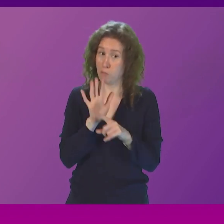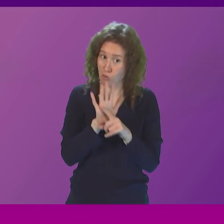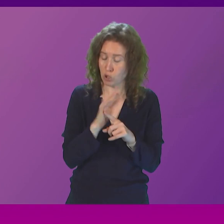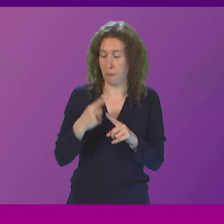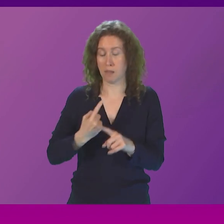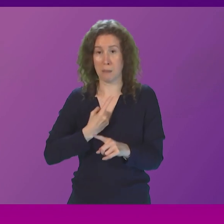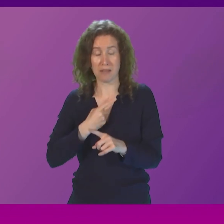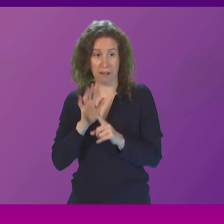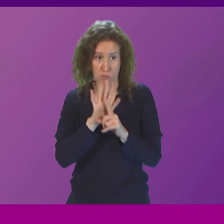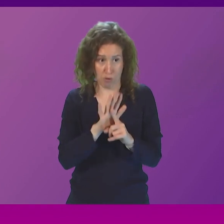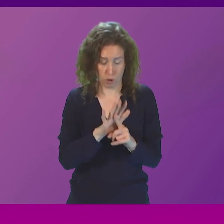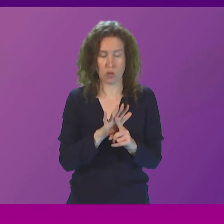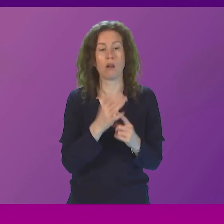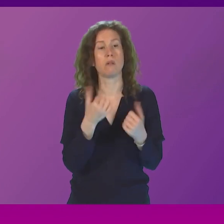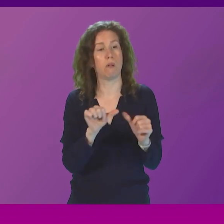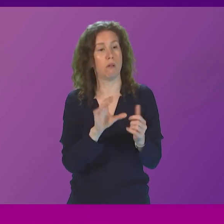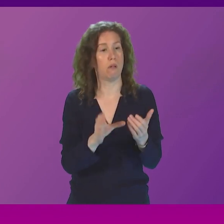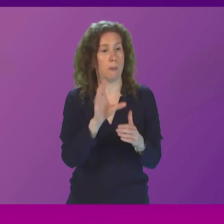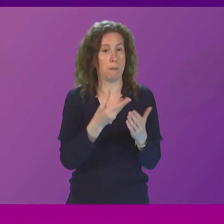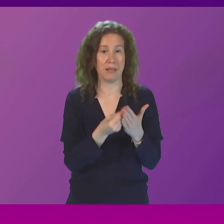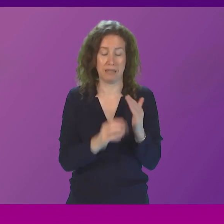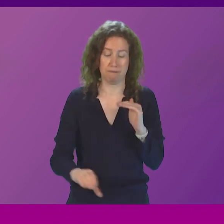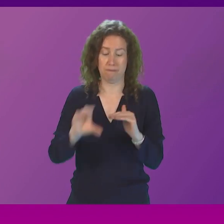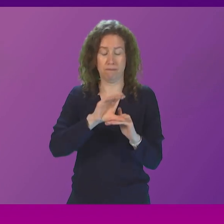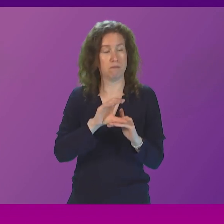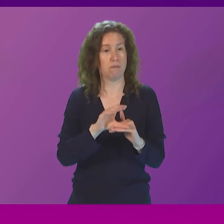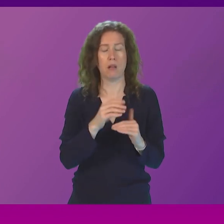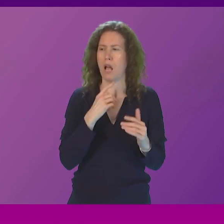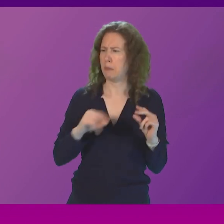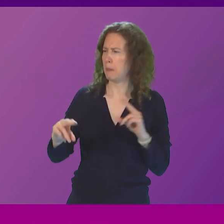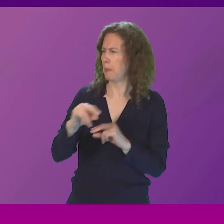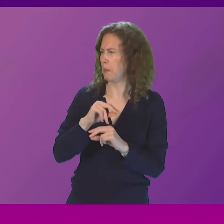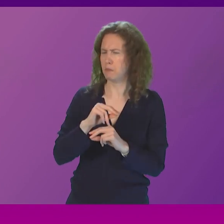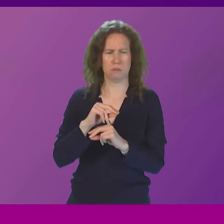and myself, because it eases—